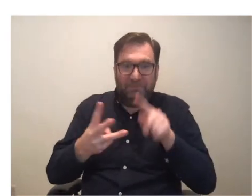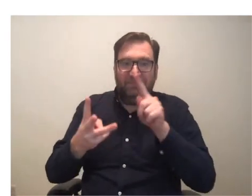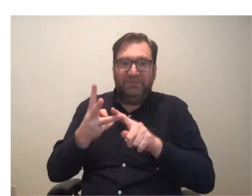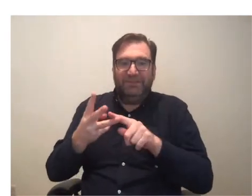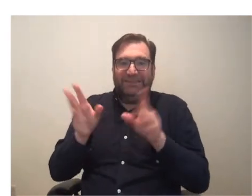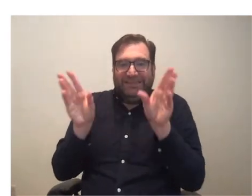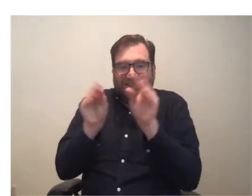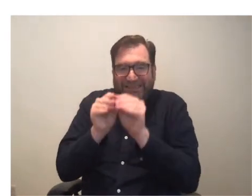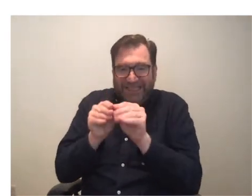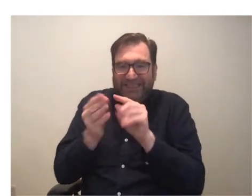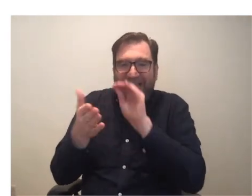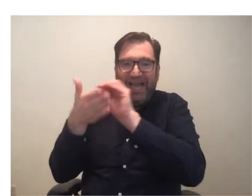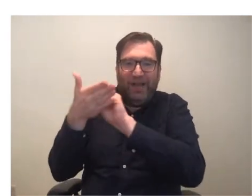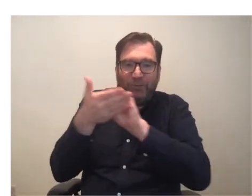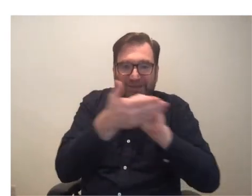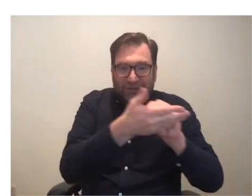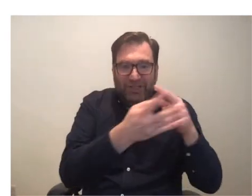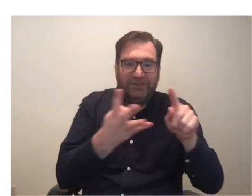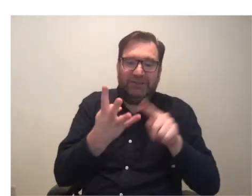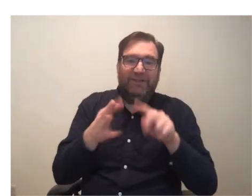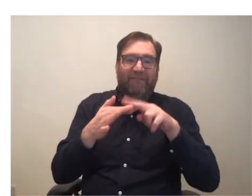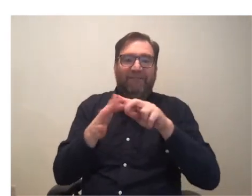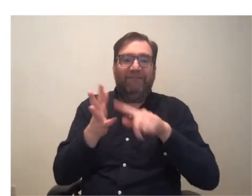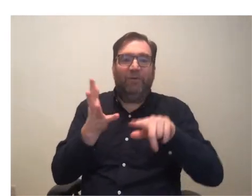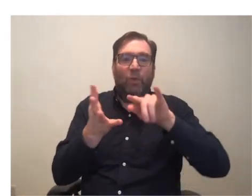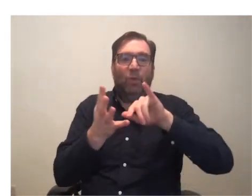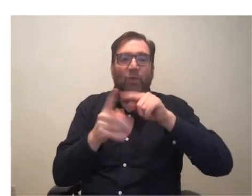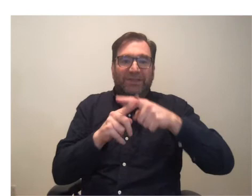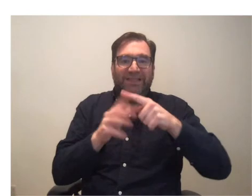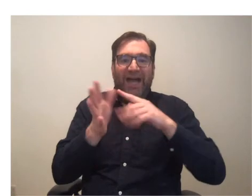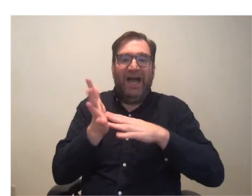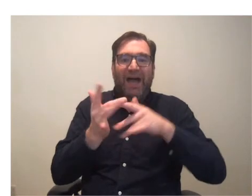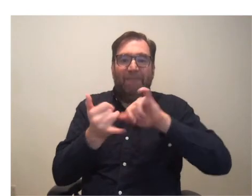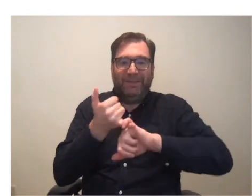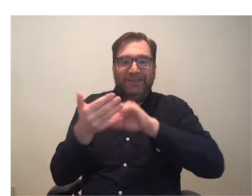Dense annotation, and Faux Amis identification.